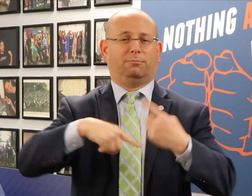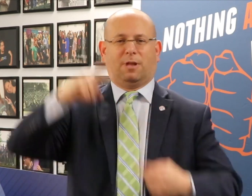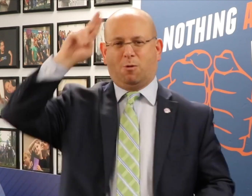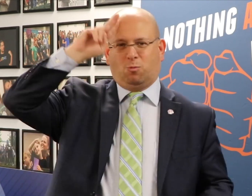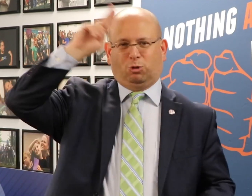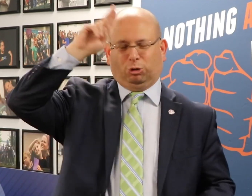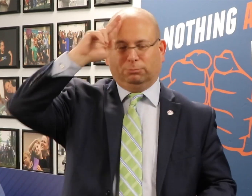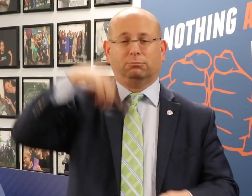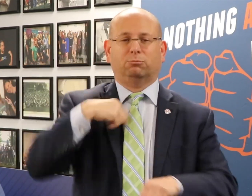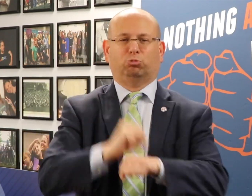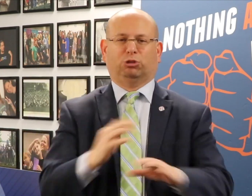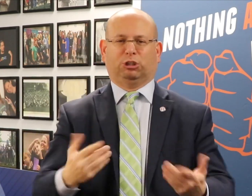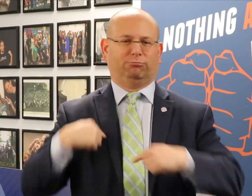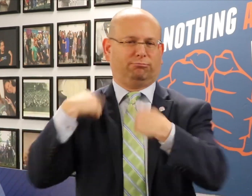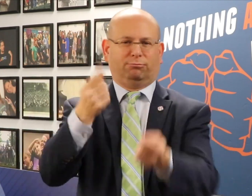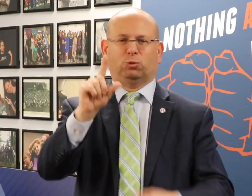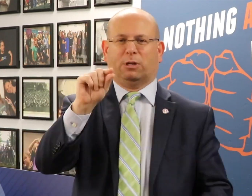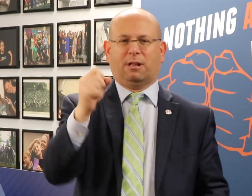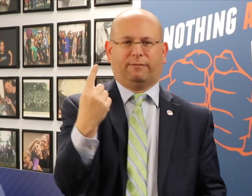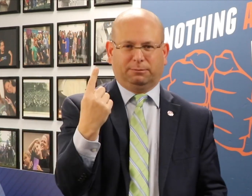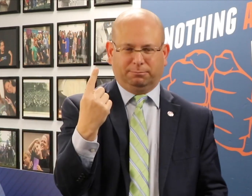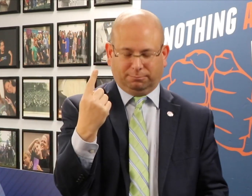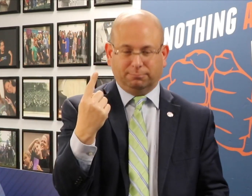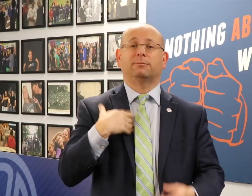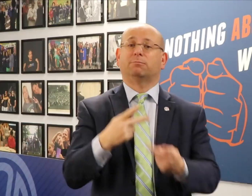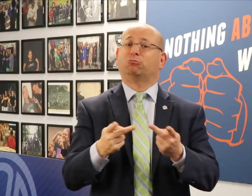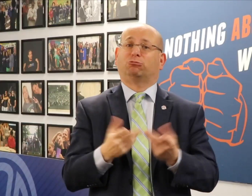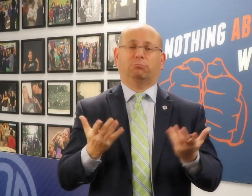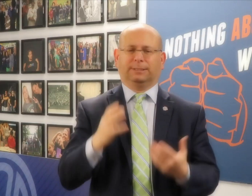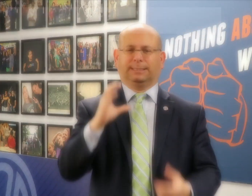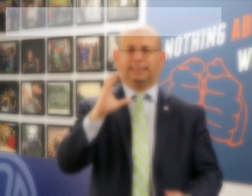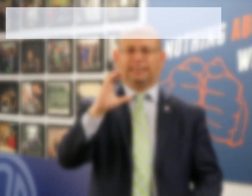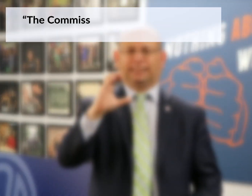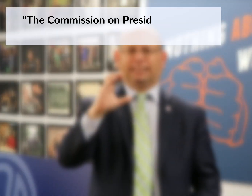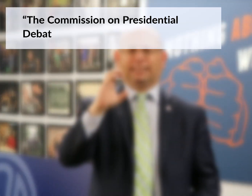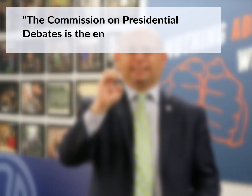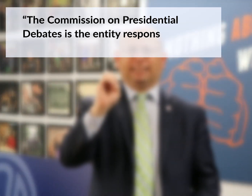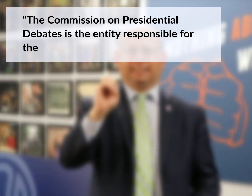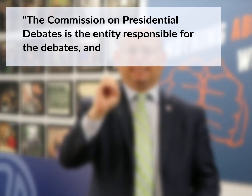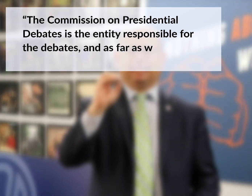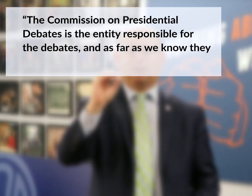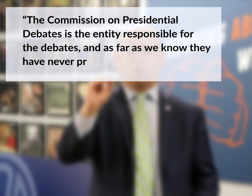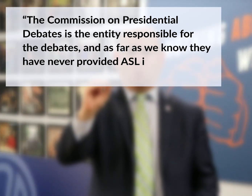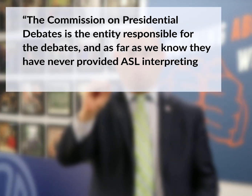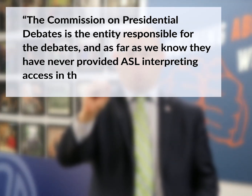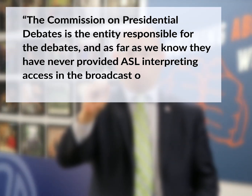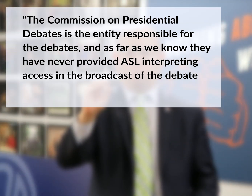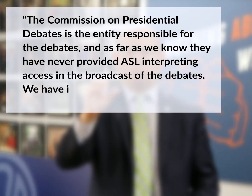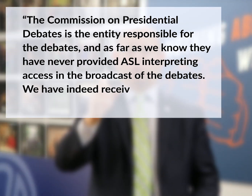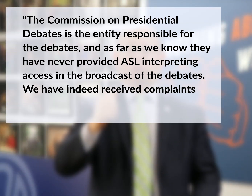Howard A. Rosenblum, said in a statement to Inside Edition Digital, " The commission on presidential debates is the entity